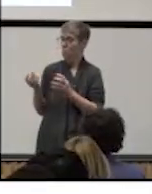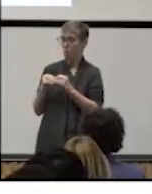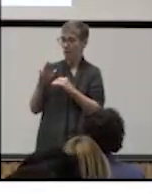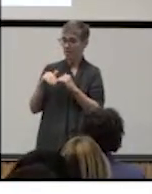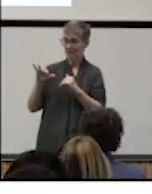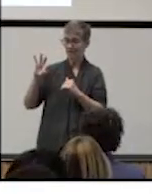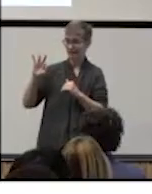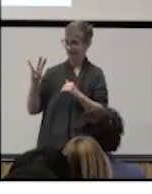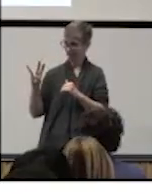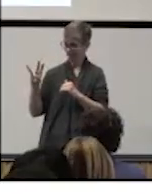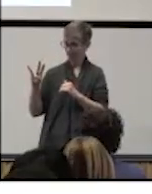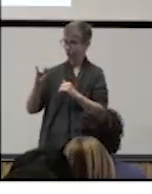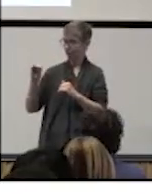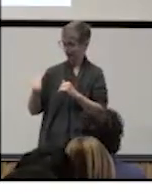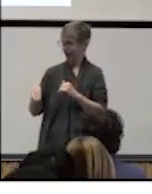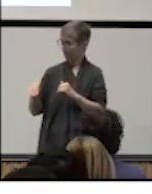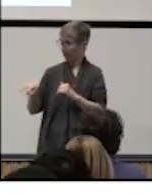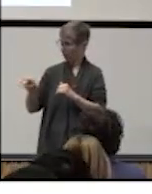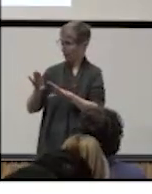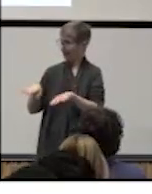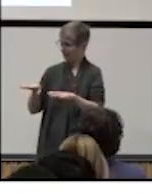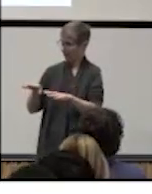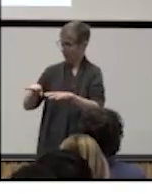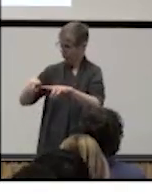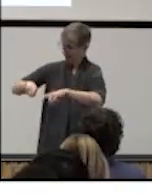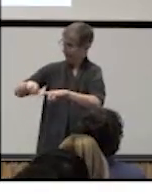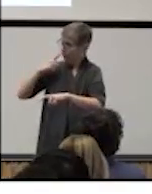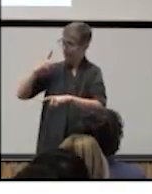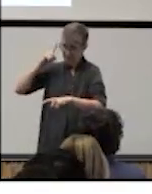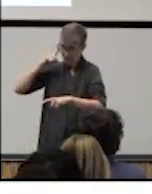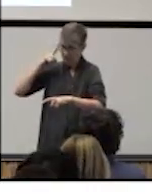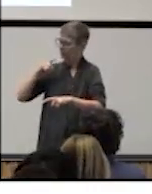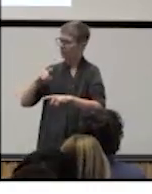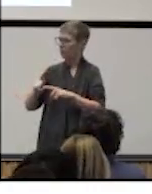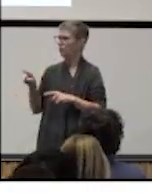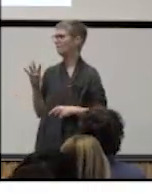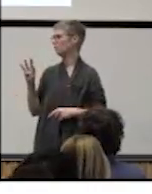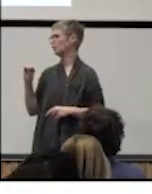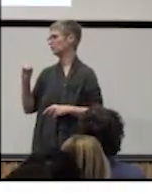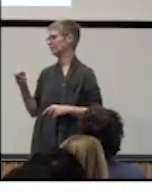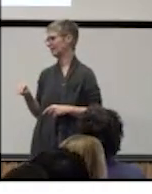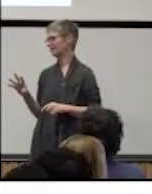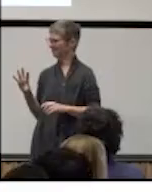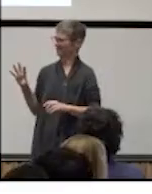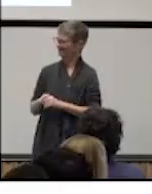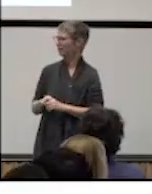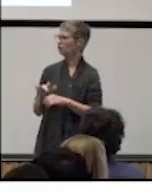who were born in the United States were screened for hearing differences, only 40% were actually enrolled in early intervention